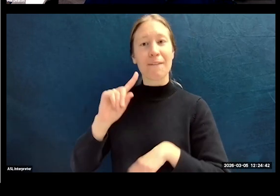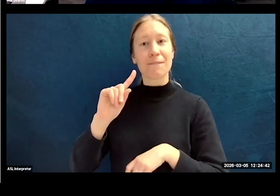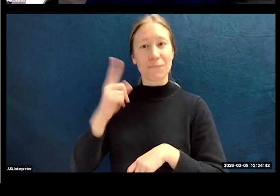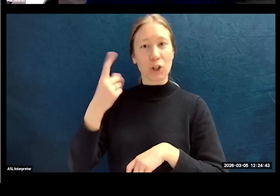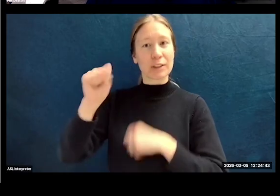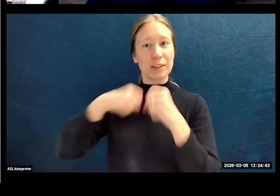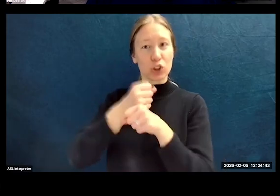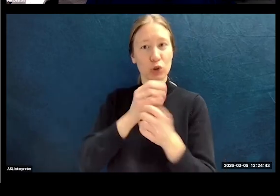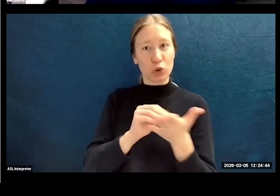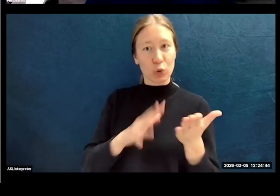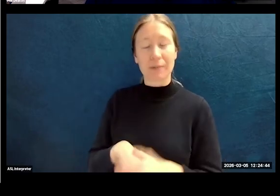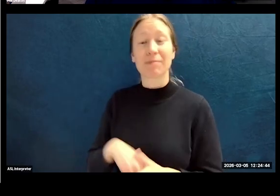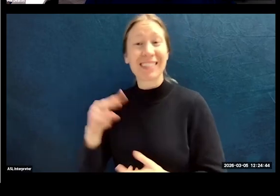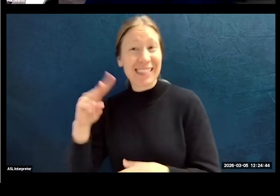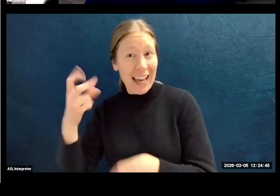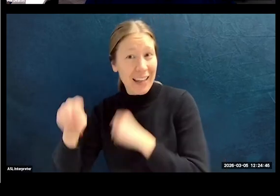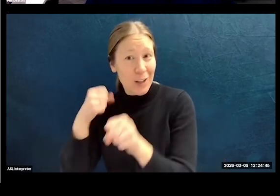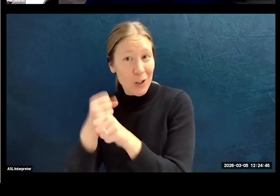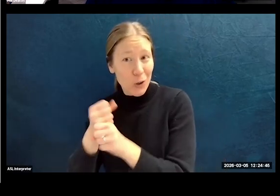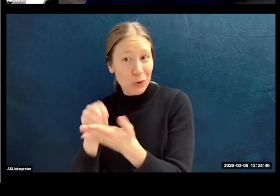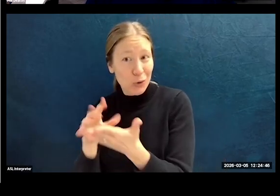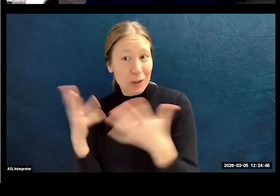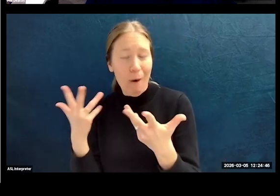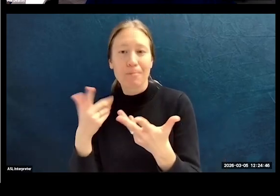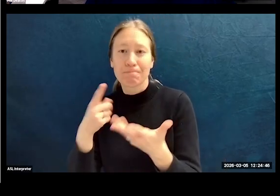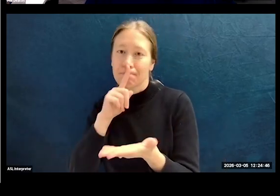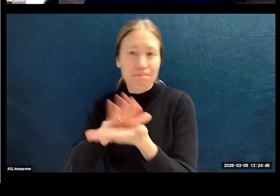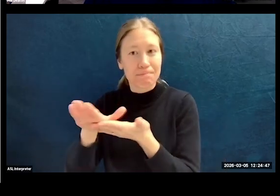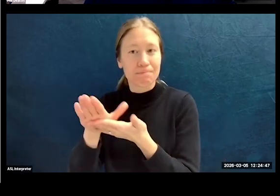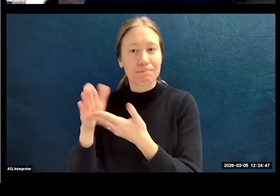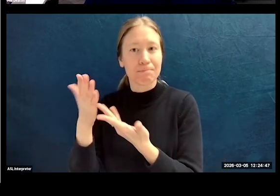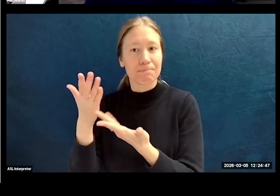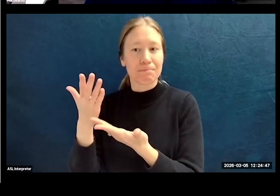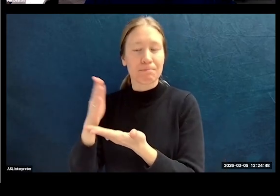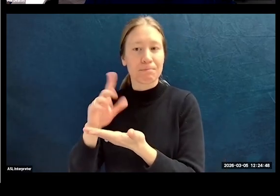And for second year students, we have a solid color. So, instead of using color alone,